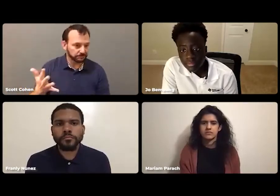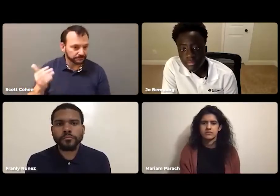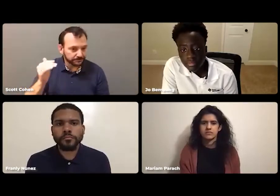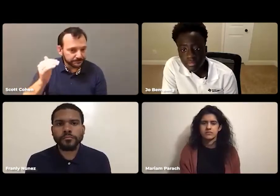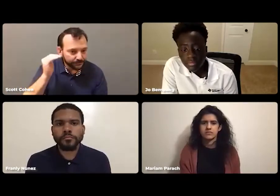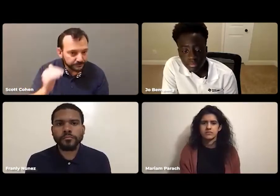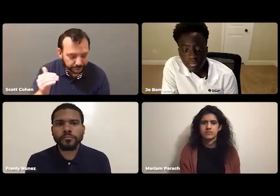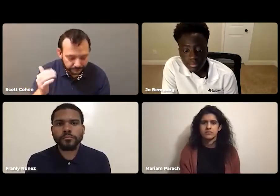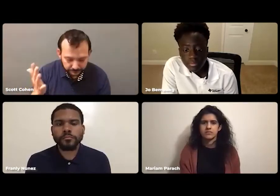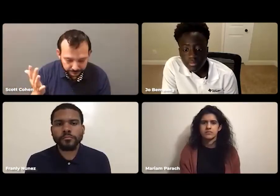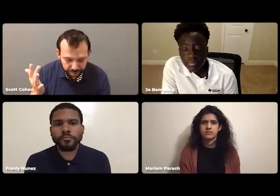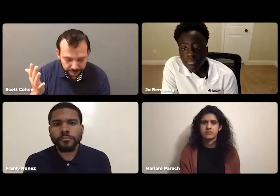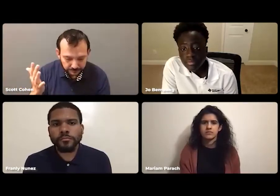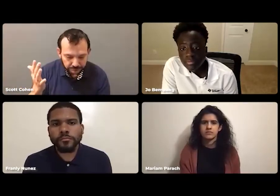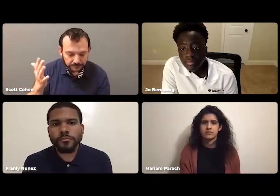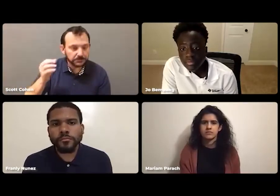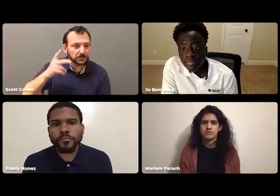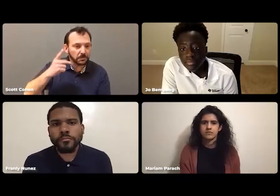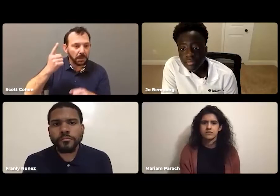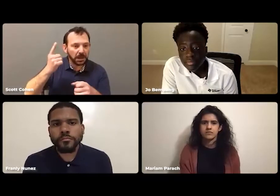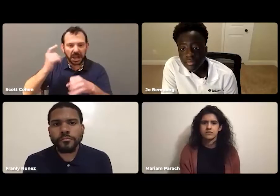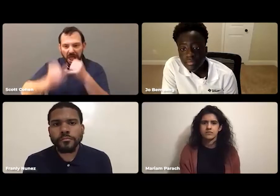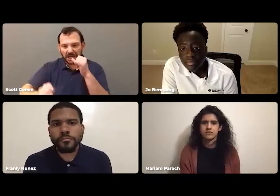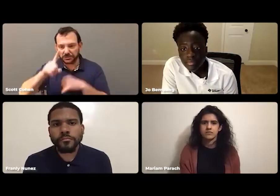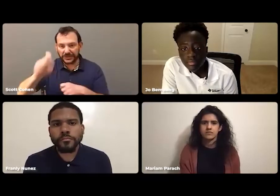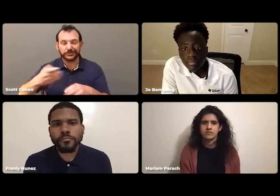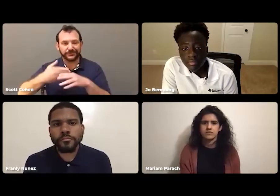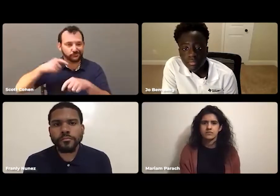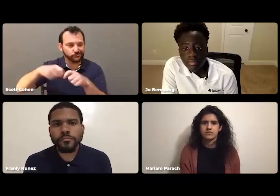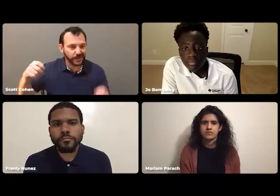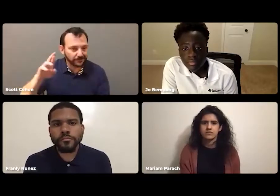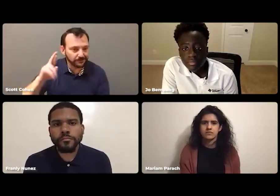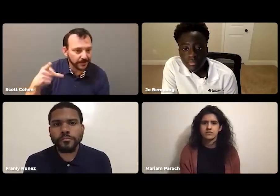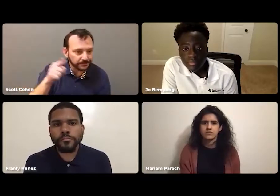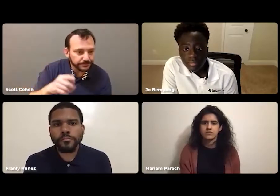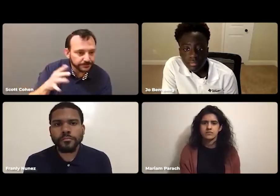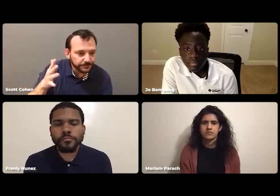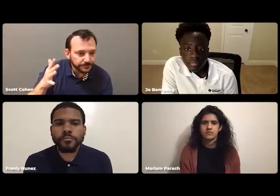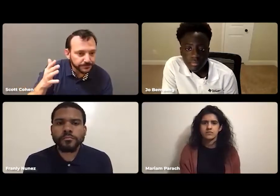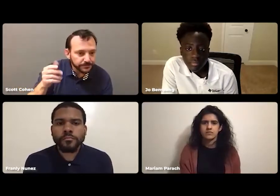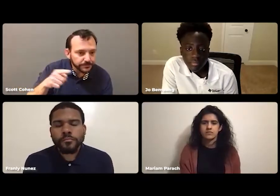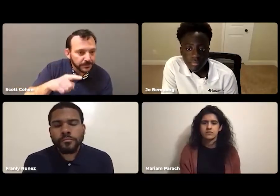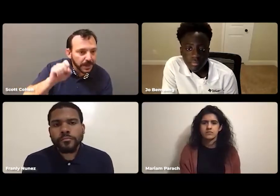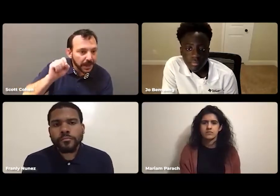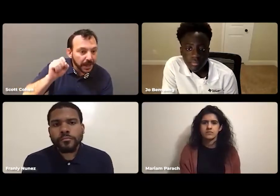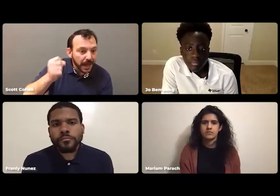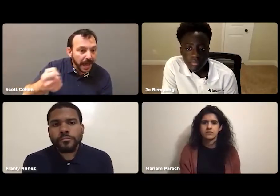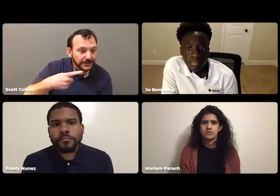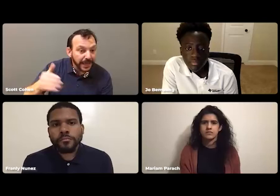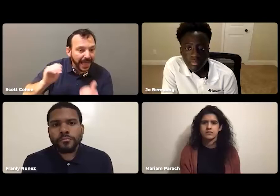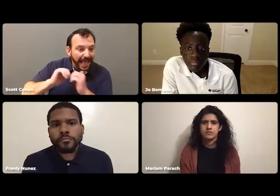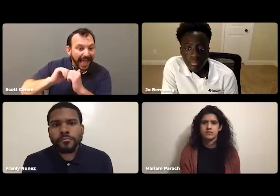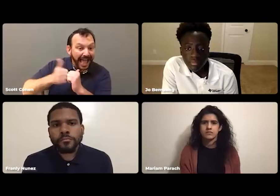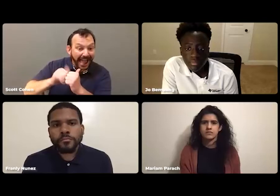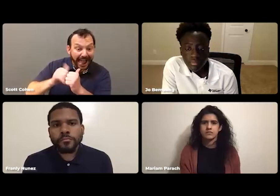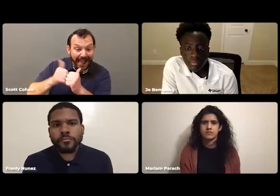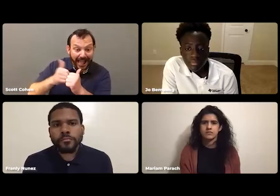That was just another piece of data I remembered and wanted to share here.